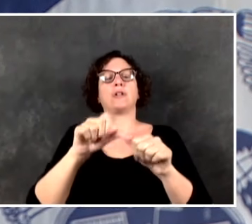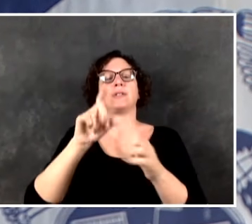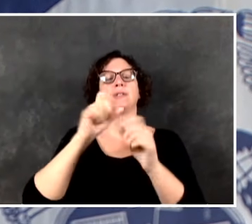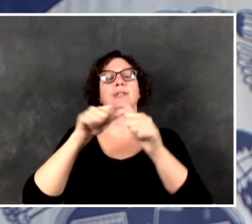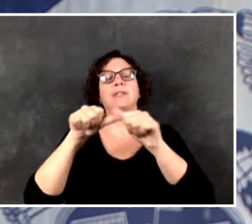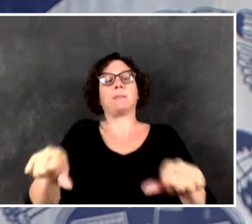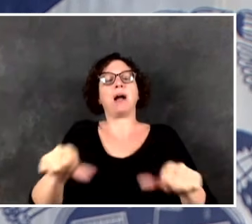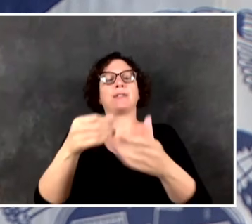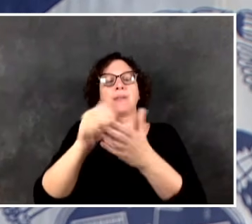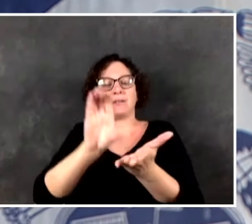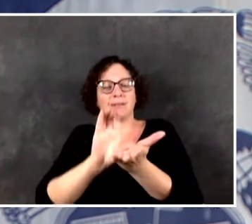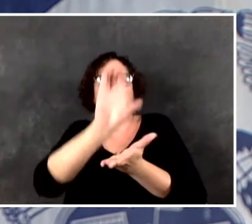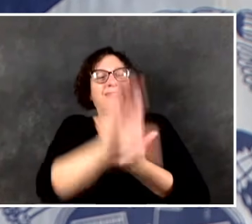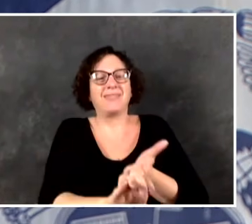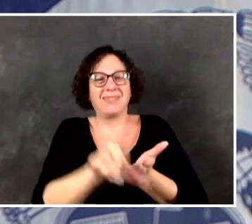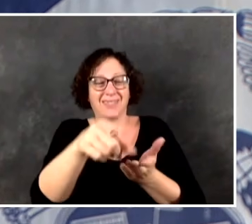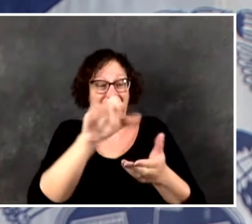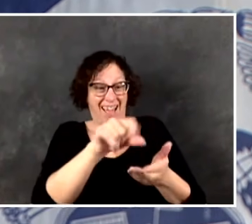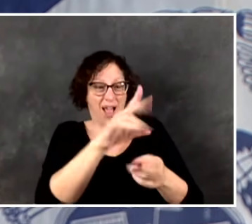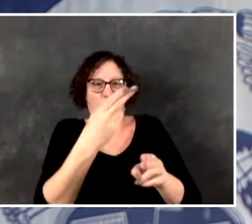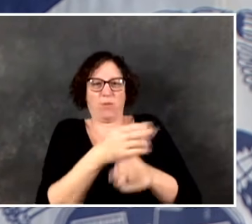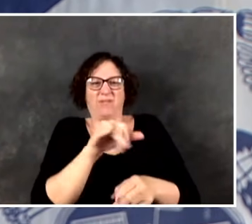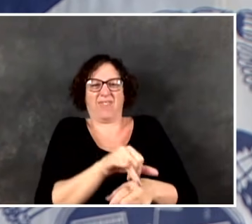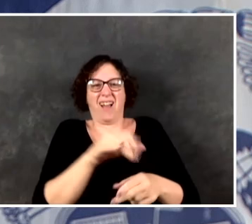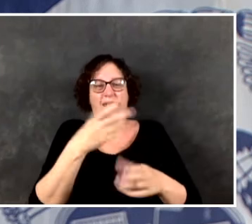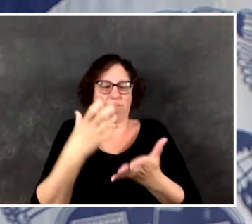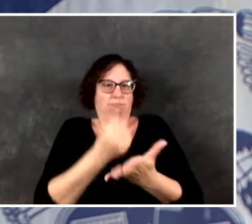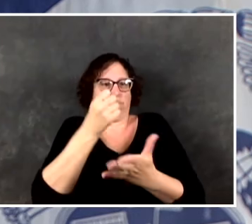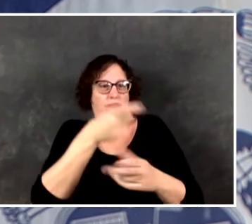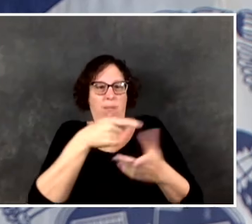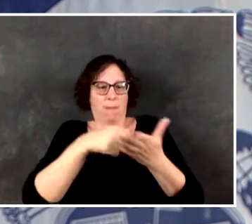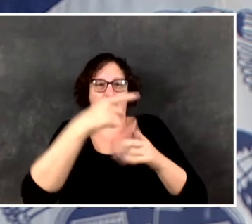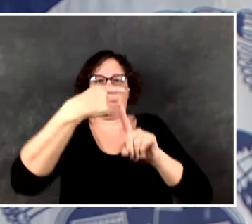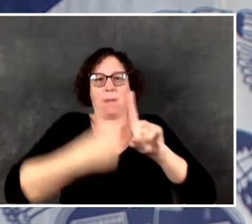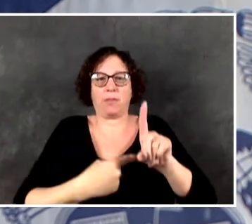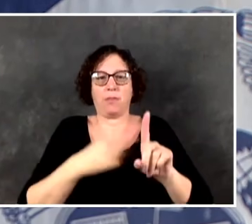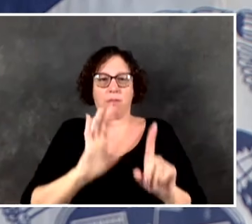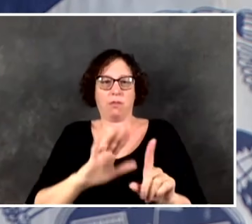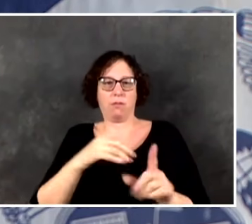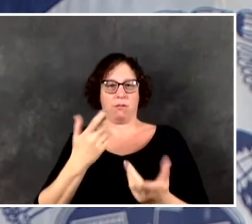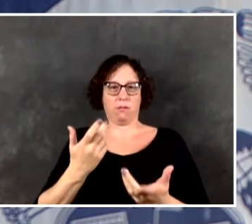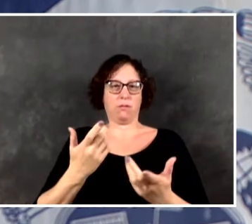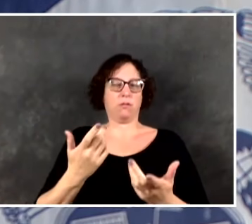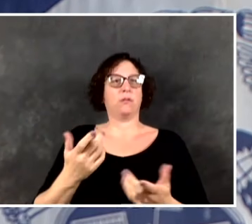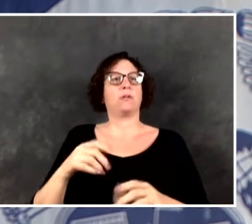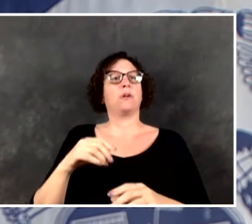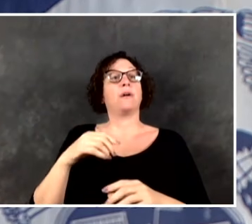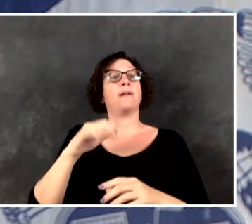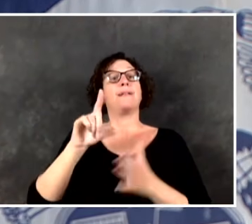IMMEDIATELY TAKE PRESSURE OFF THE SITUATIN.O CREATE A PLAN FOR TENANTS TO PAY